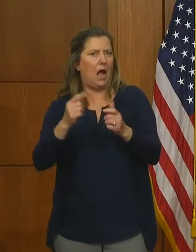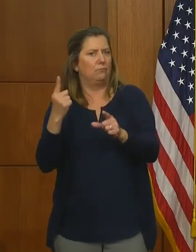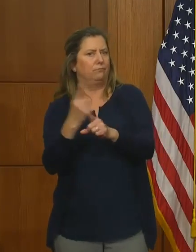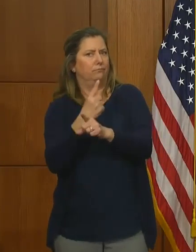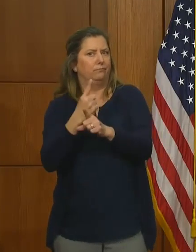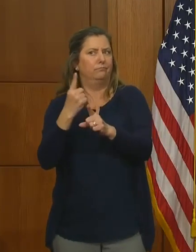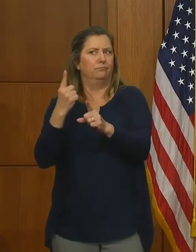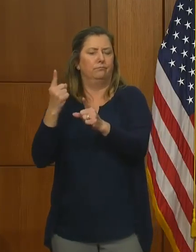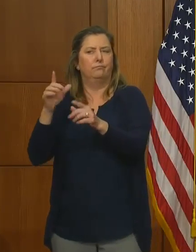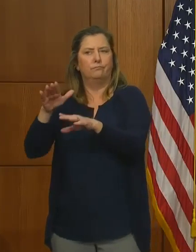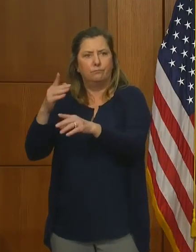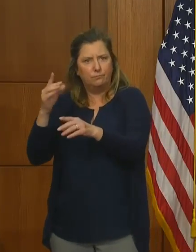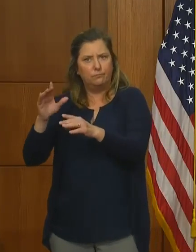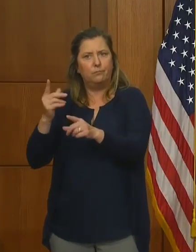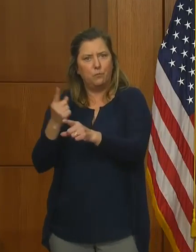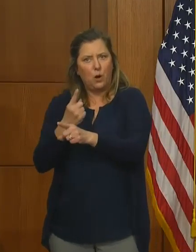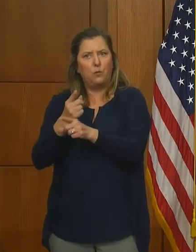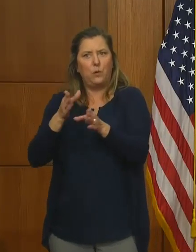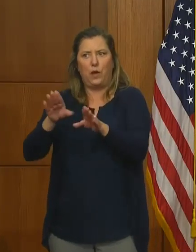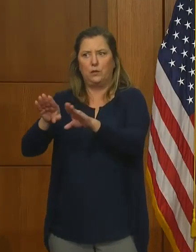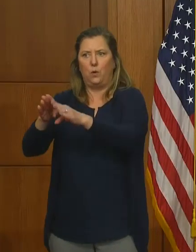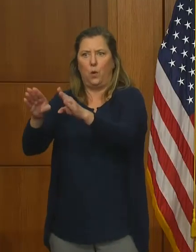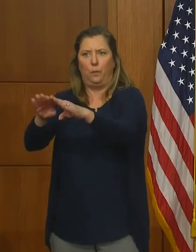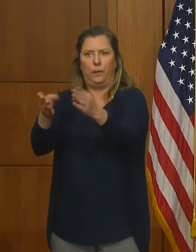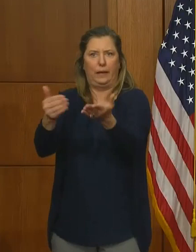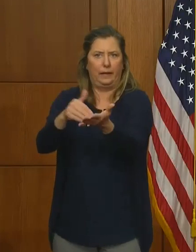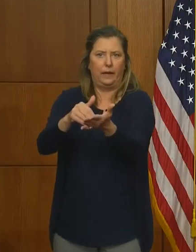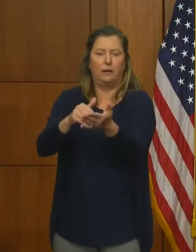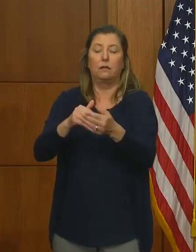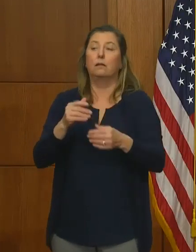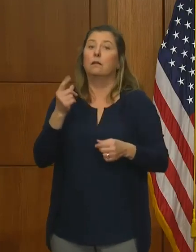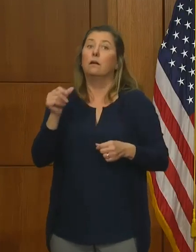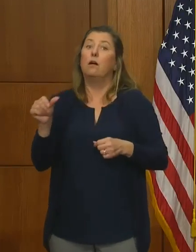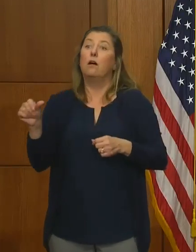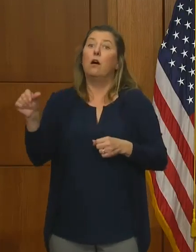HAVE AN UPDATE ON MONDAY AS TO HOW WE LOOK. TO RESPONSIBLY